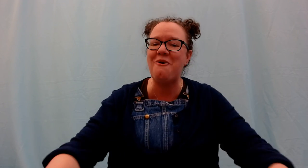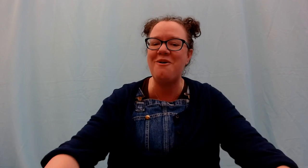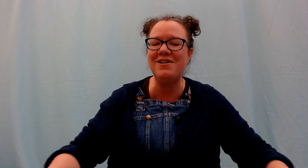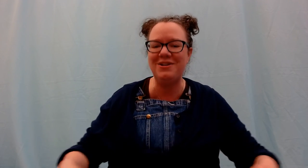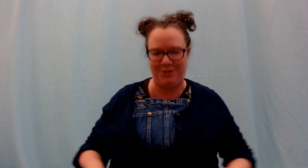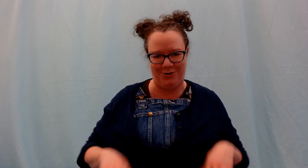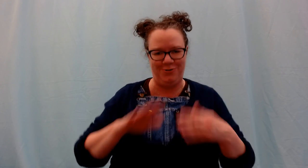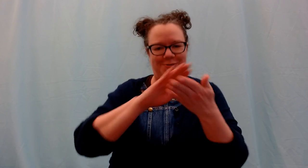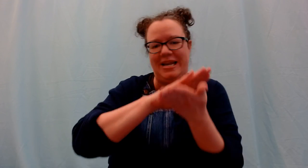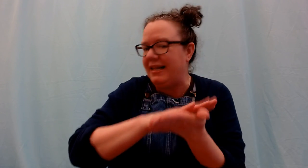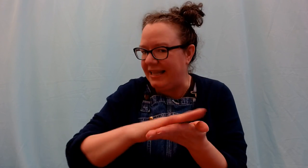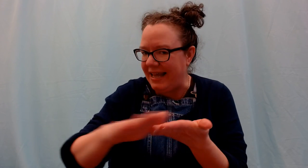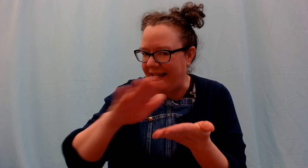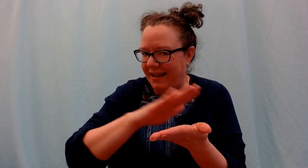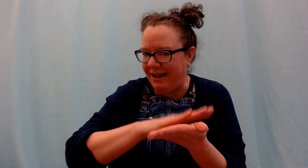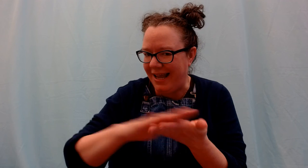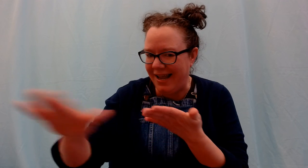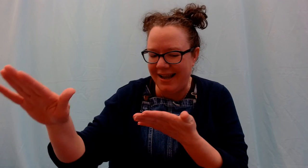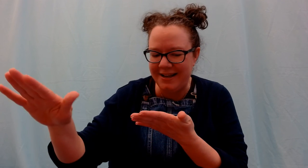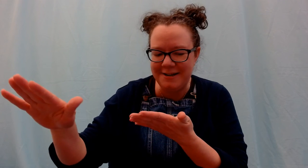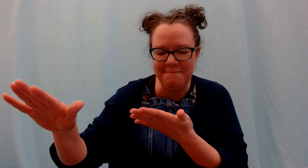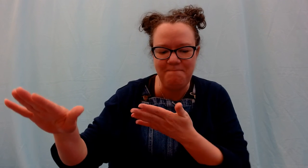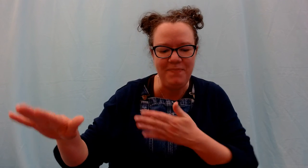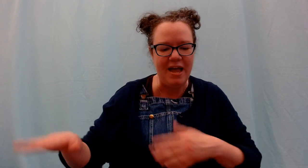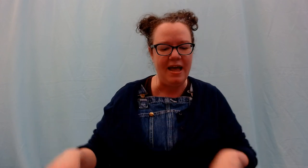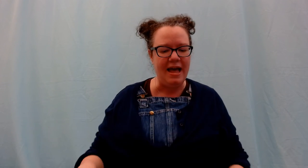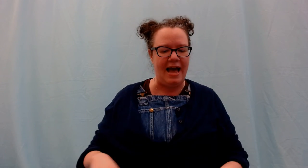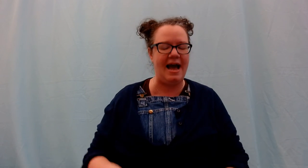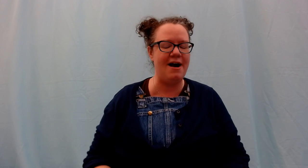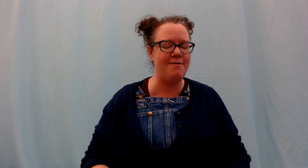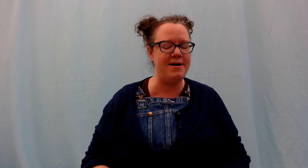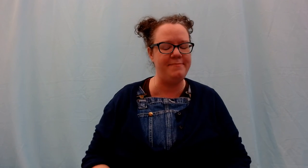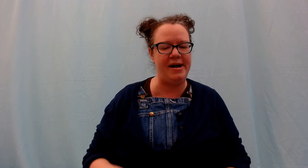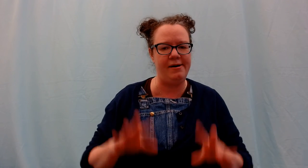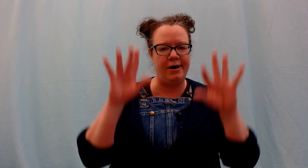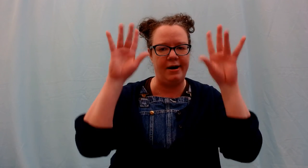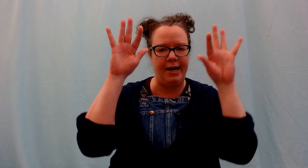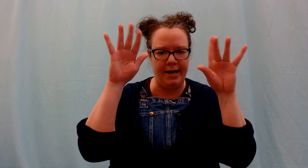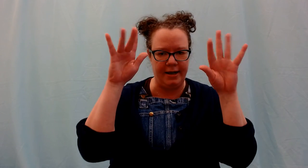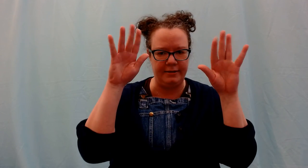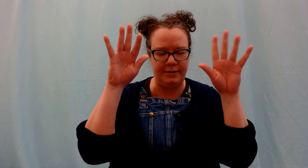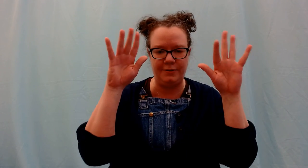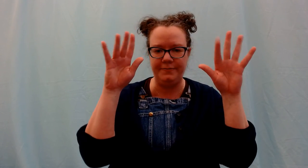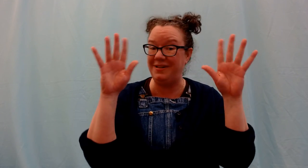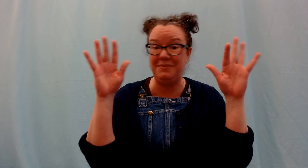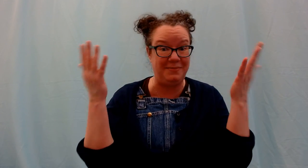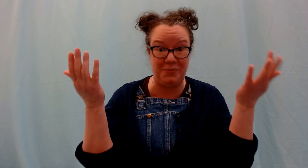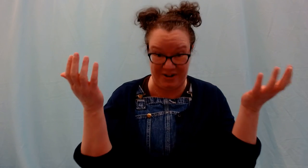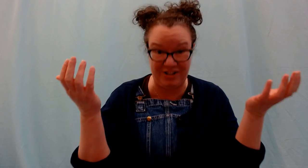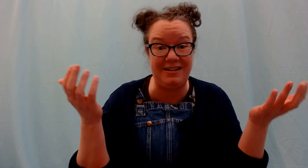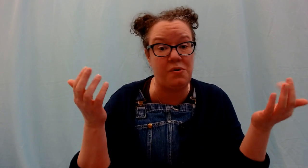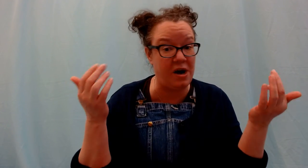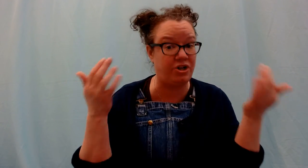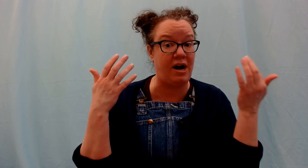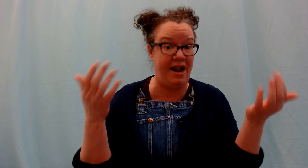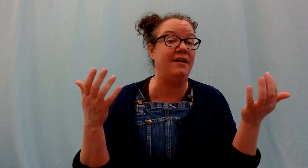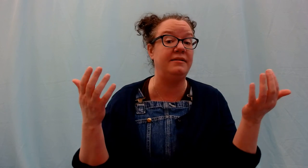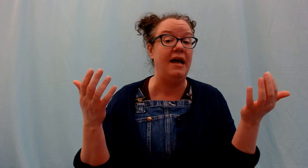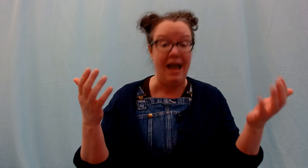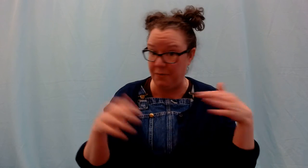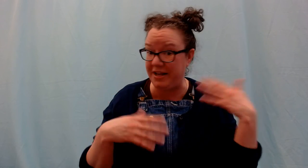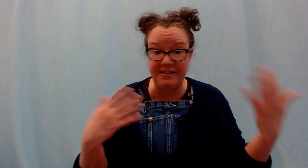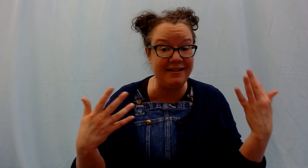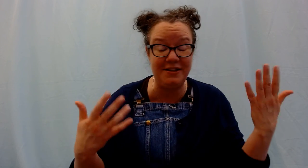#order to be clean.# How about our hands? Sometimes we just need to wash our hands and we can sing the